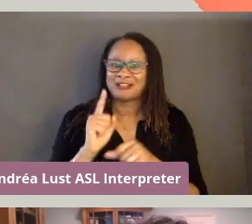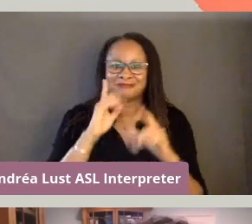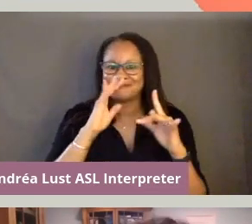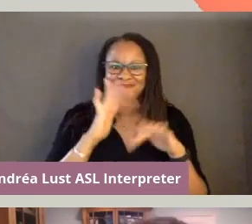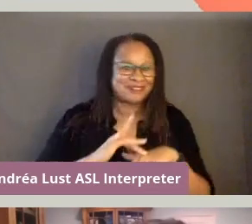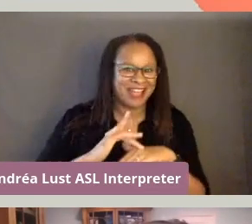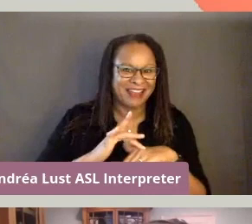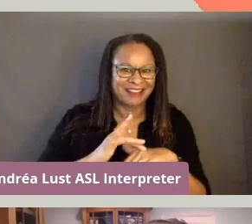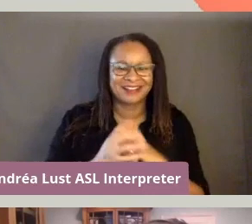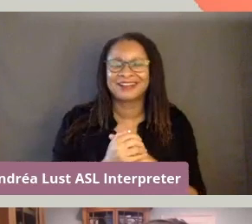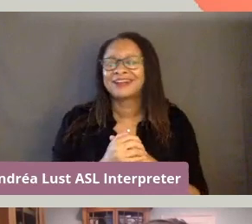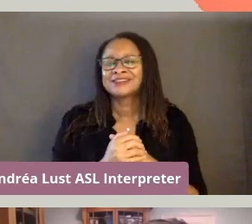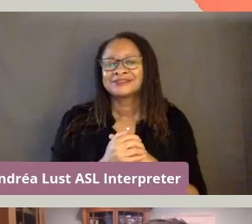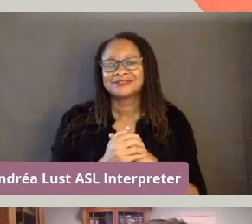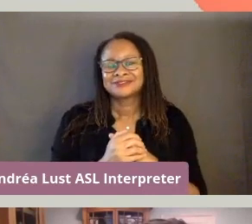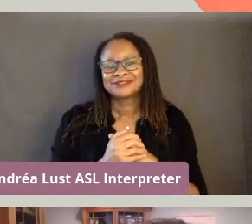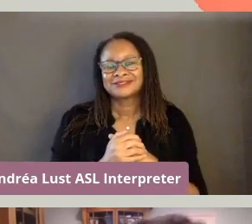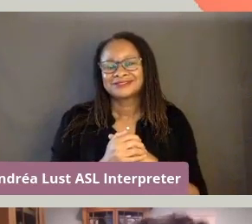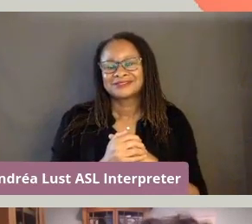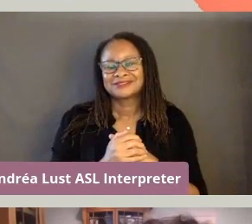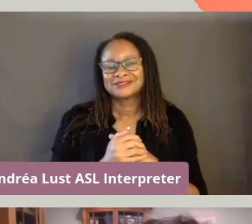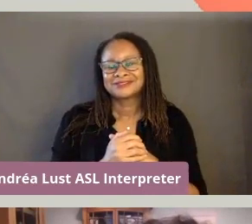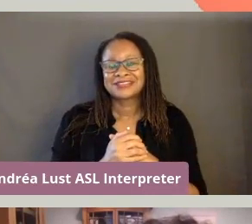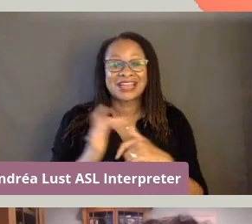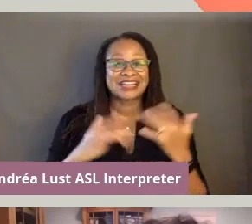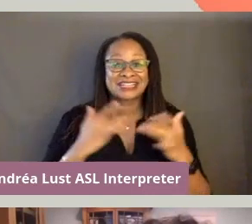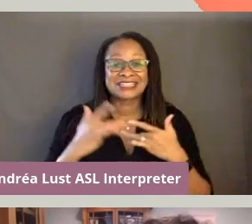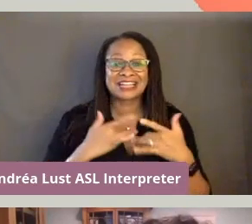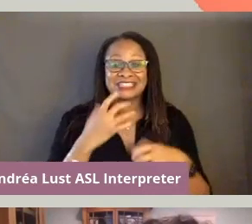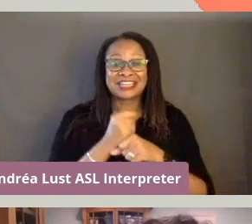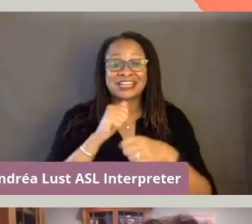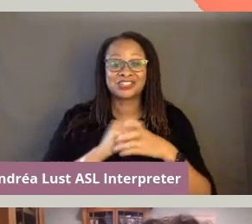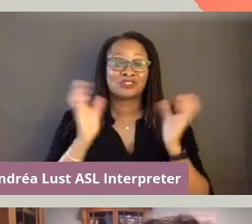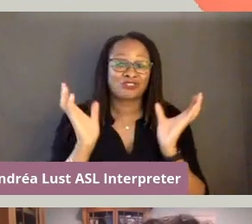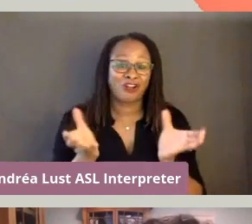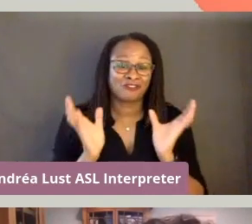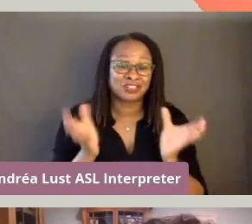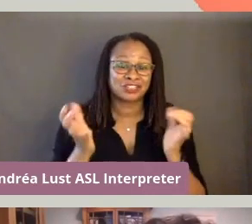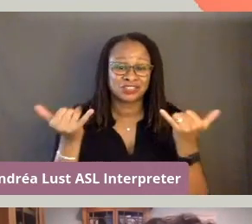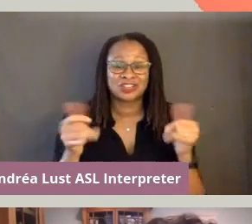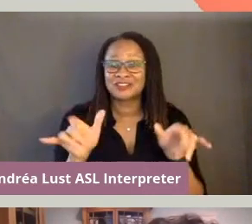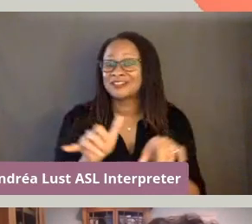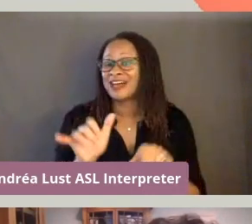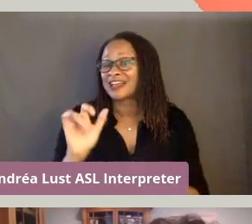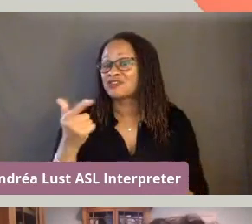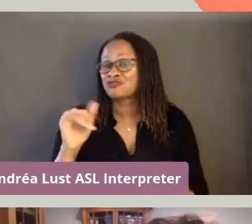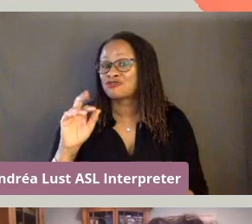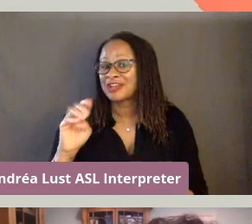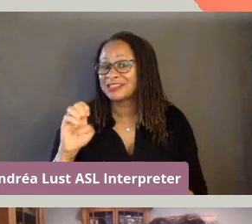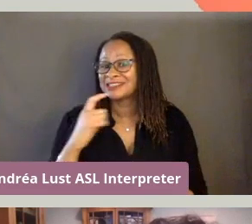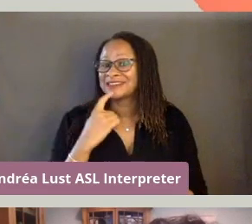and just excited to get into this conversation. Like Grace said, we made a two-part documentary series,